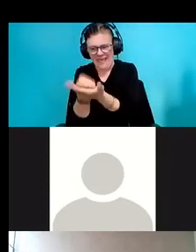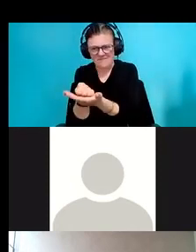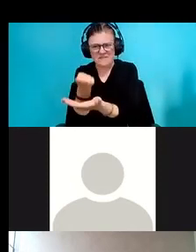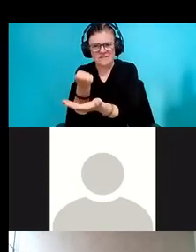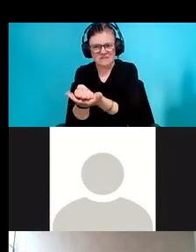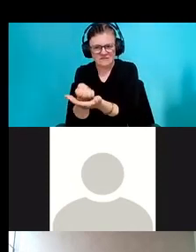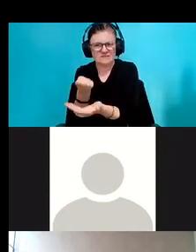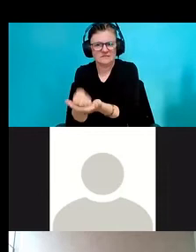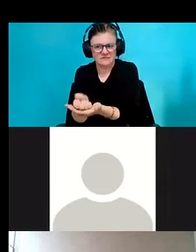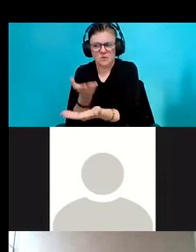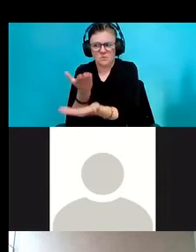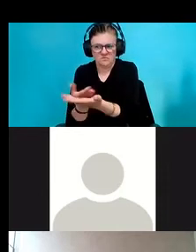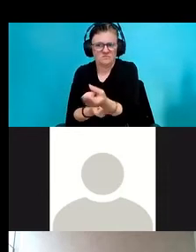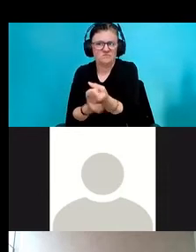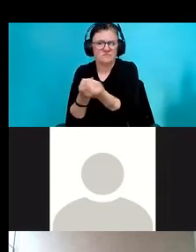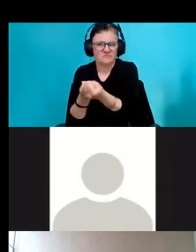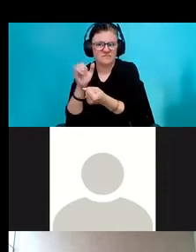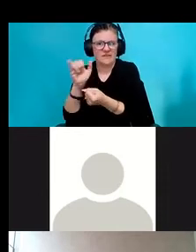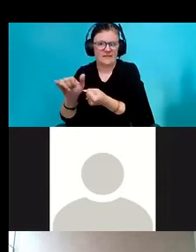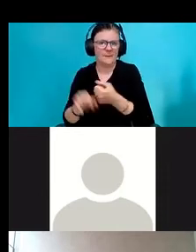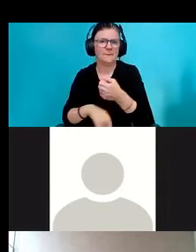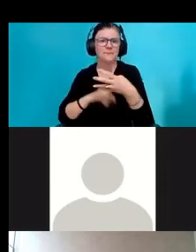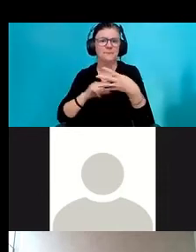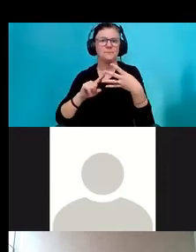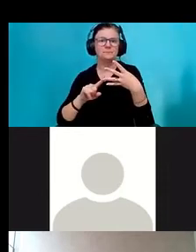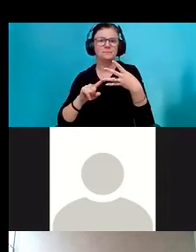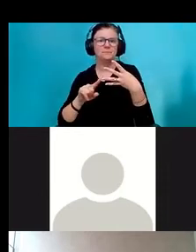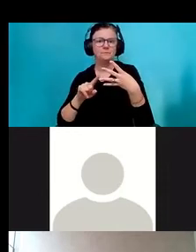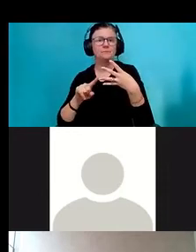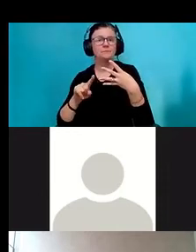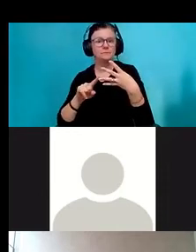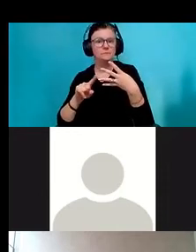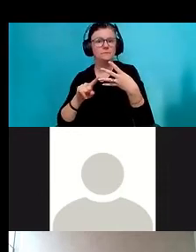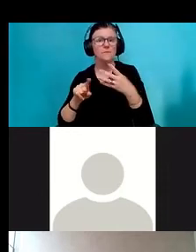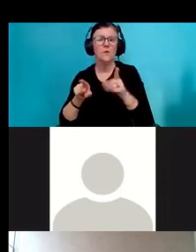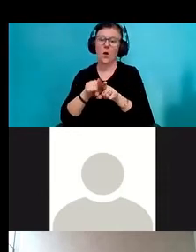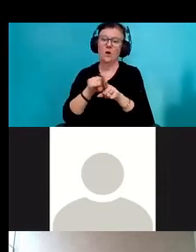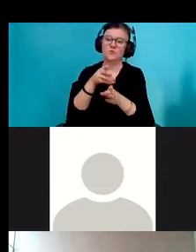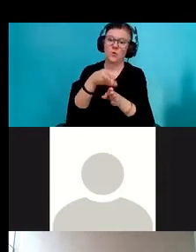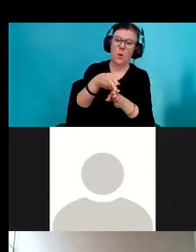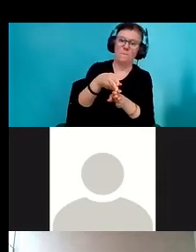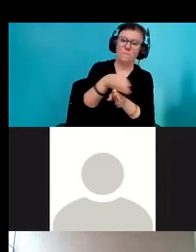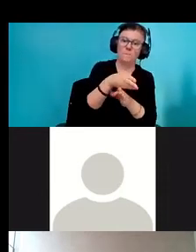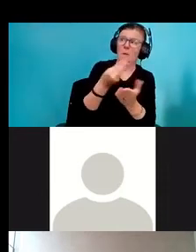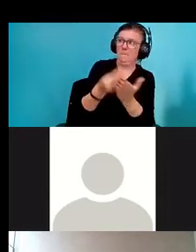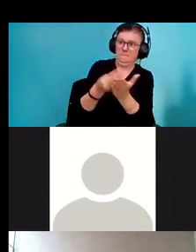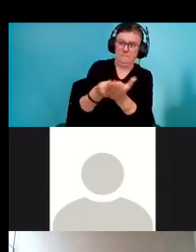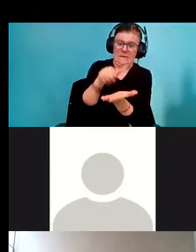those kinds of claims. And then again, that before and after lens it's really powerful.